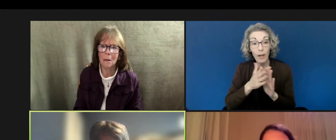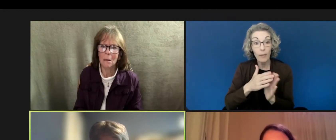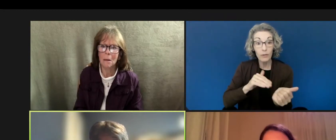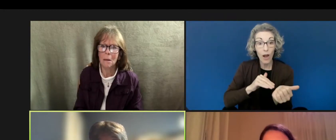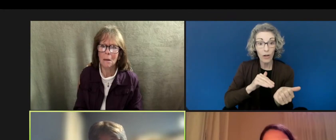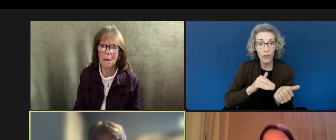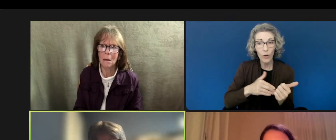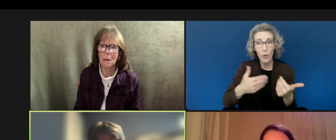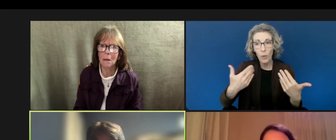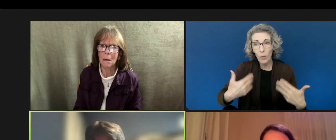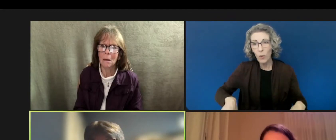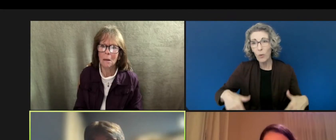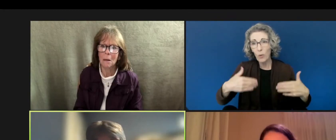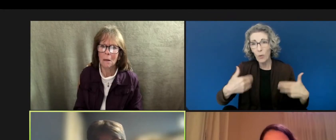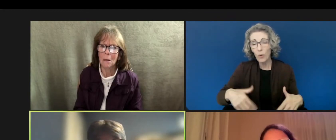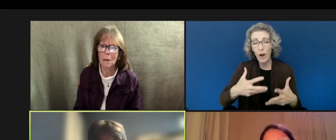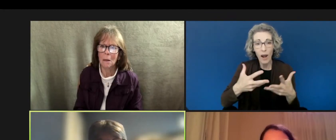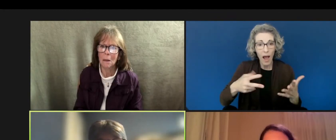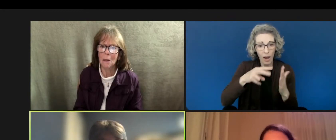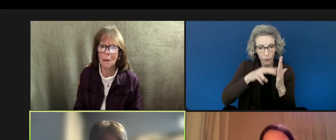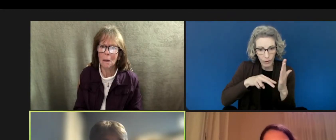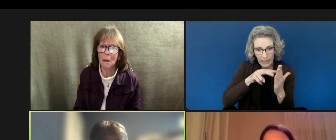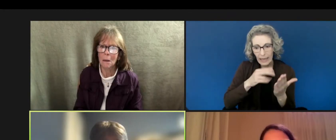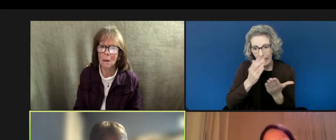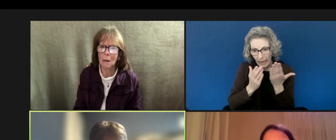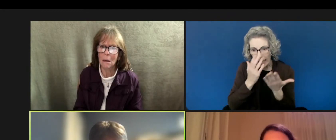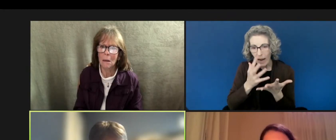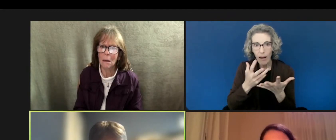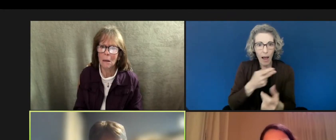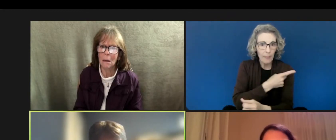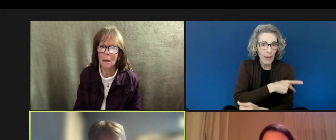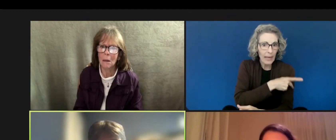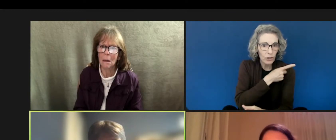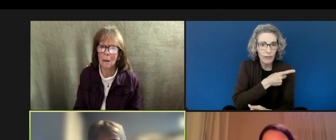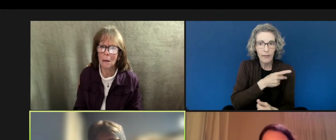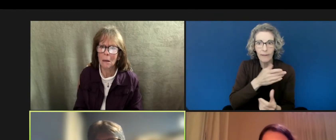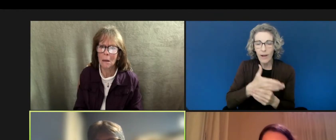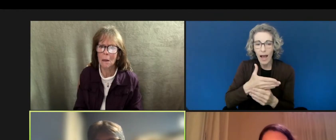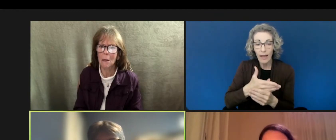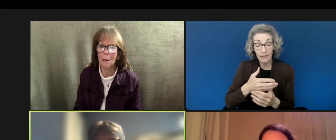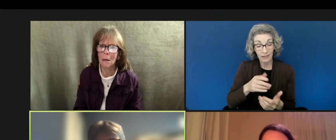tons of reading tons of patient files, I really don't know how it's gonna work.